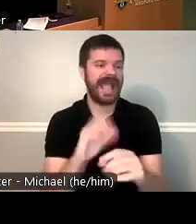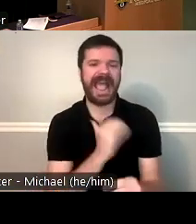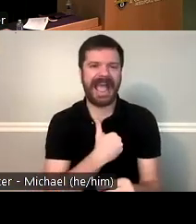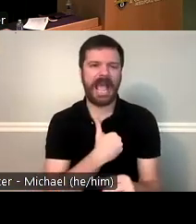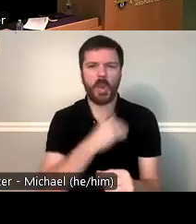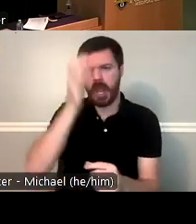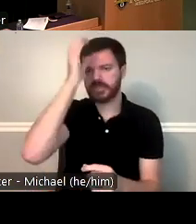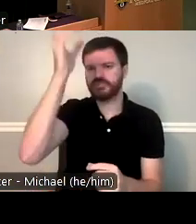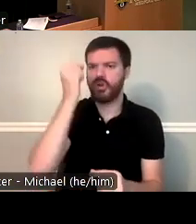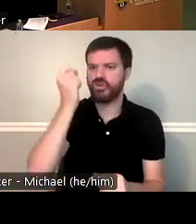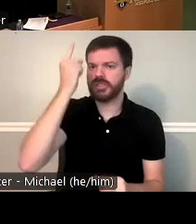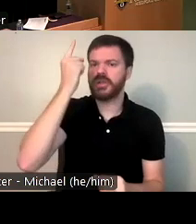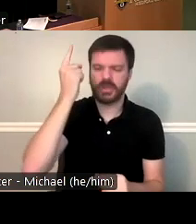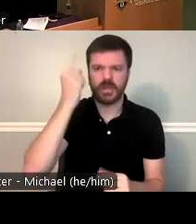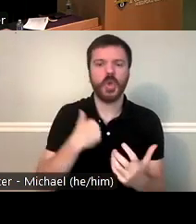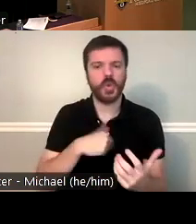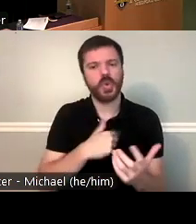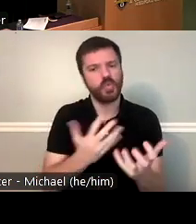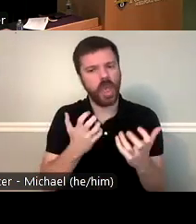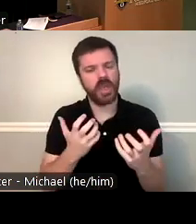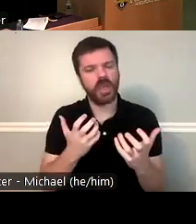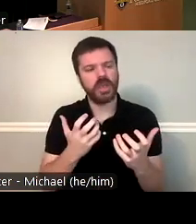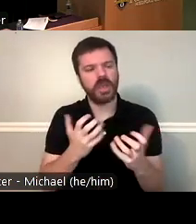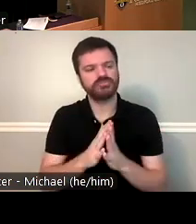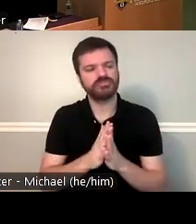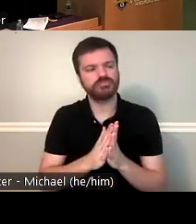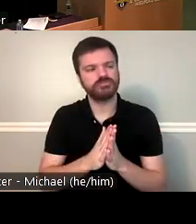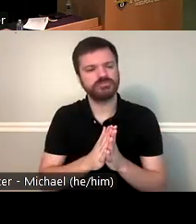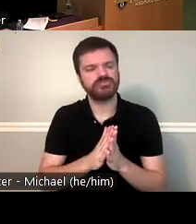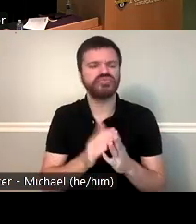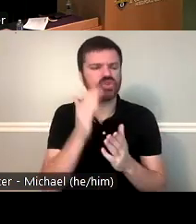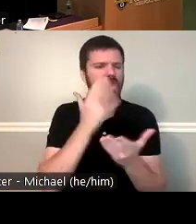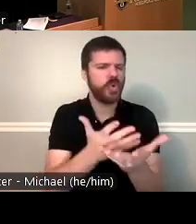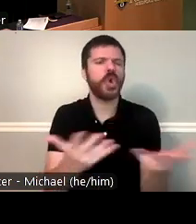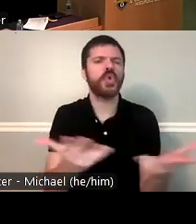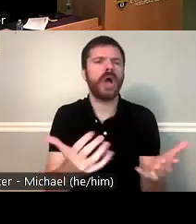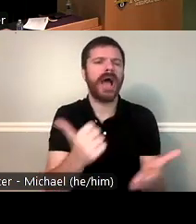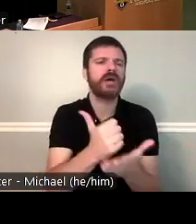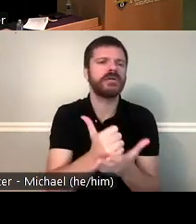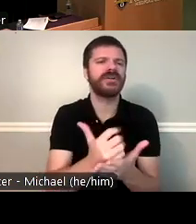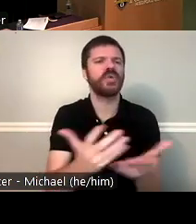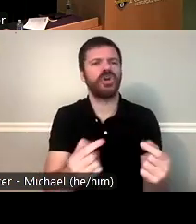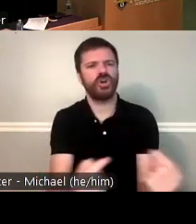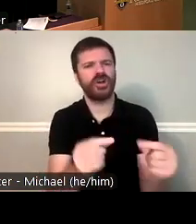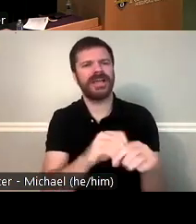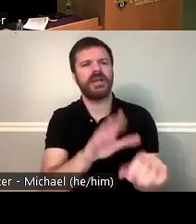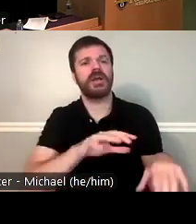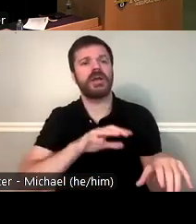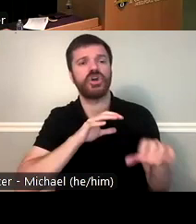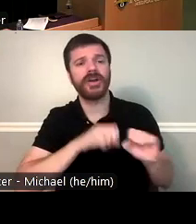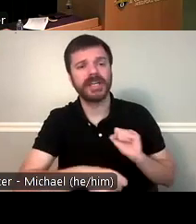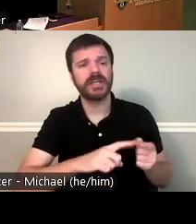understanding uh to know uh what has helped what hinders in their grieving in their adaptation uh